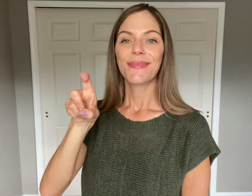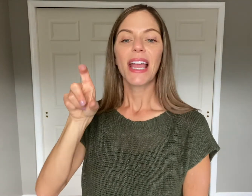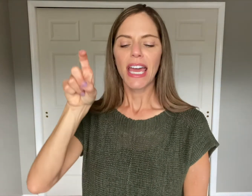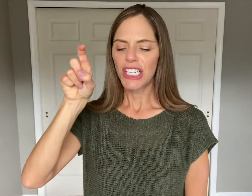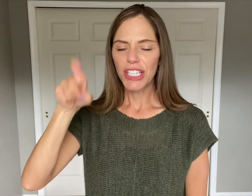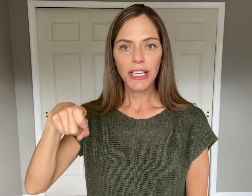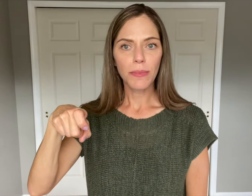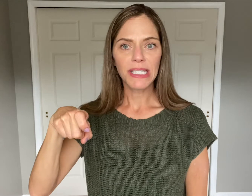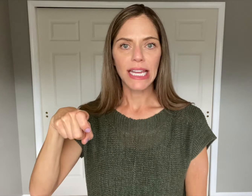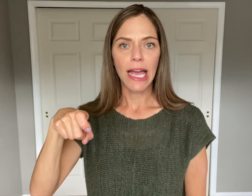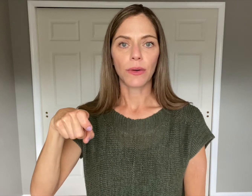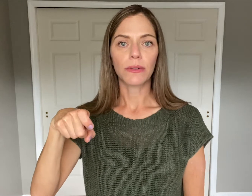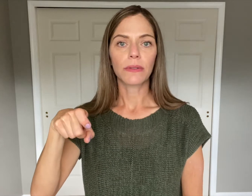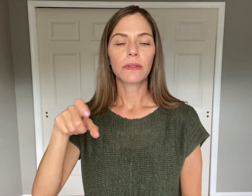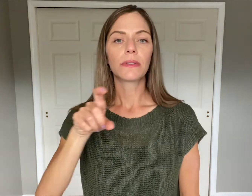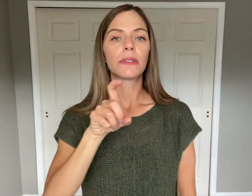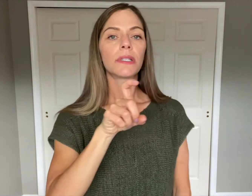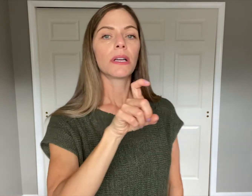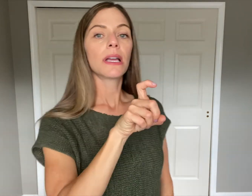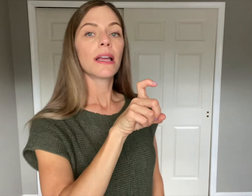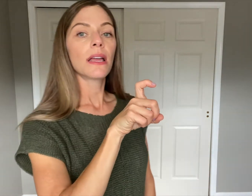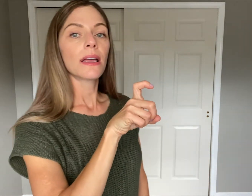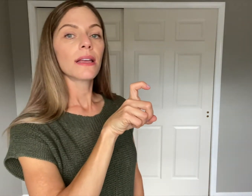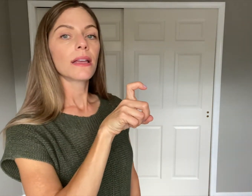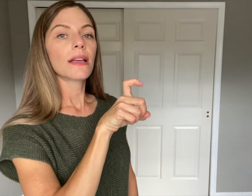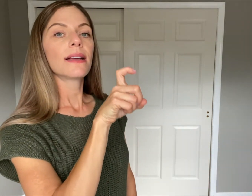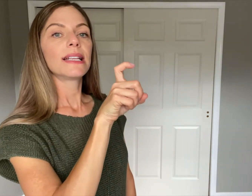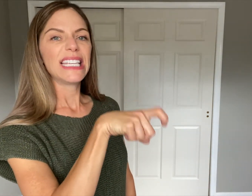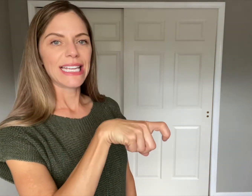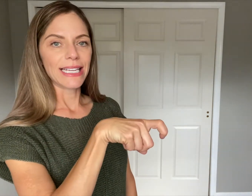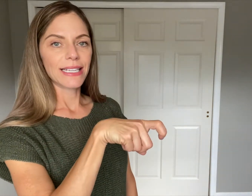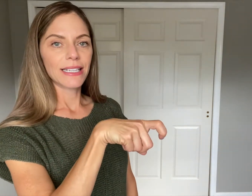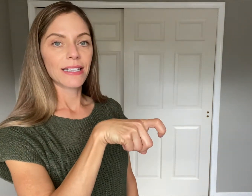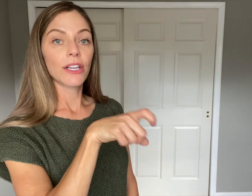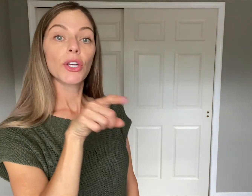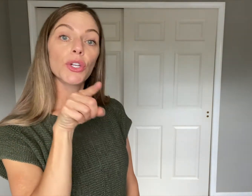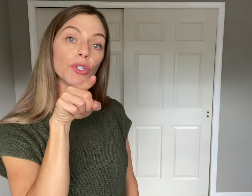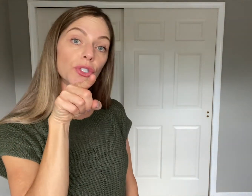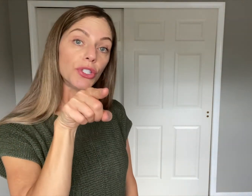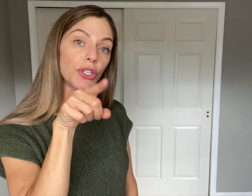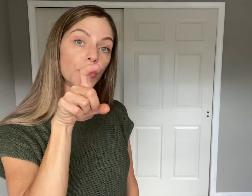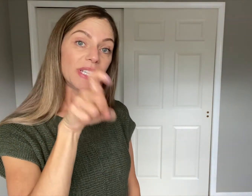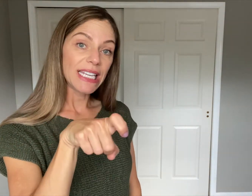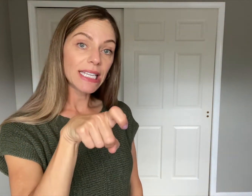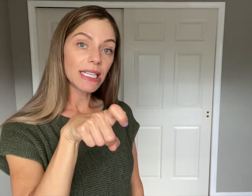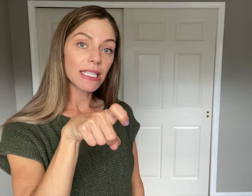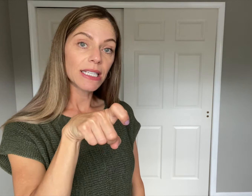and it just comes down. "Need" "Do you need?"